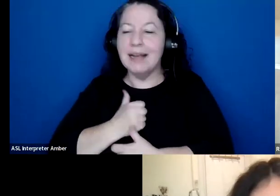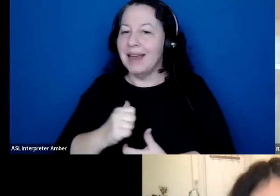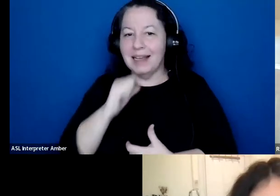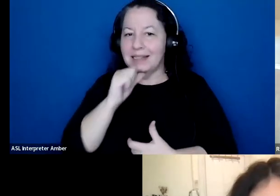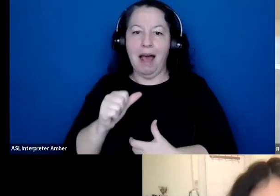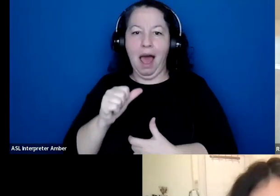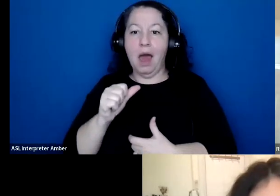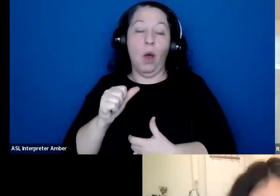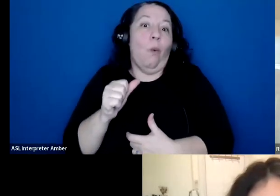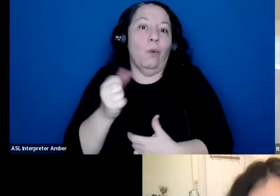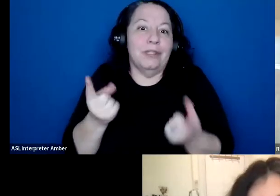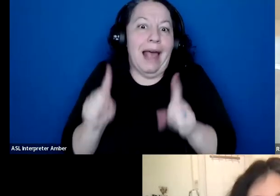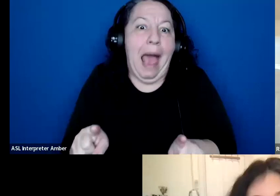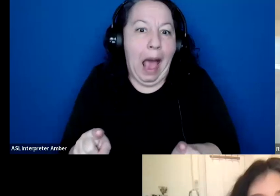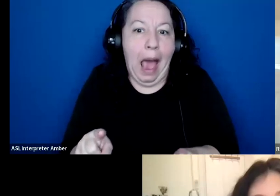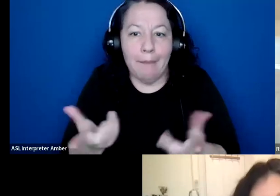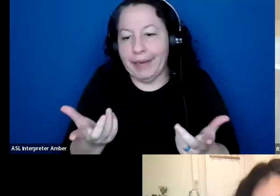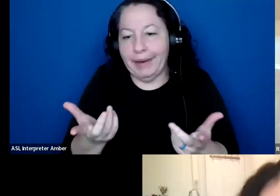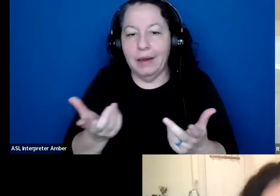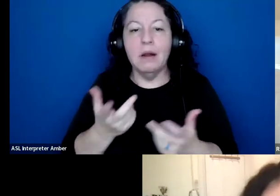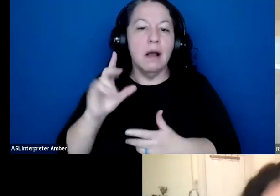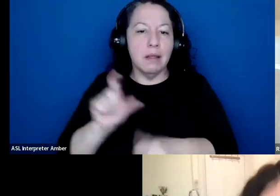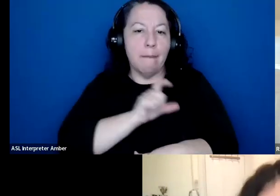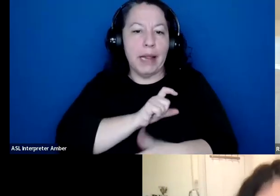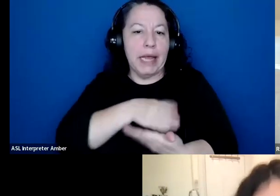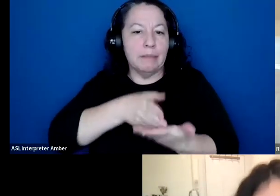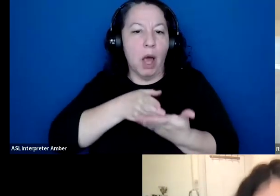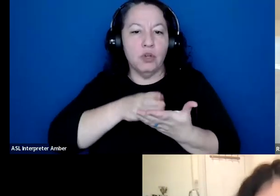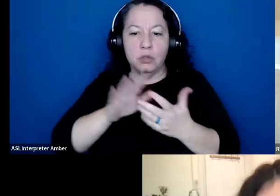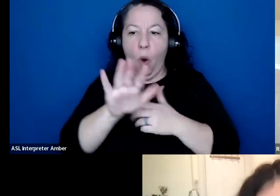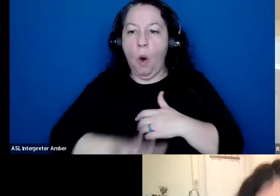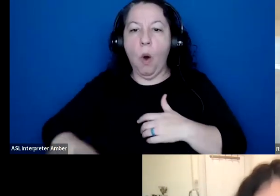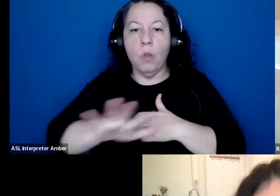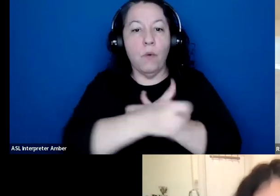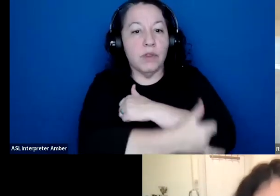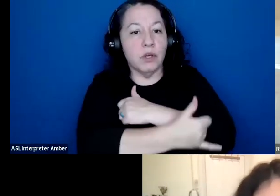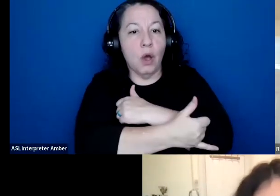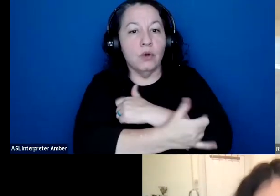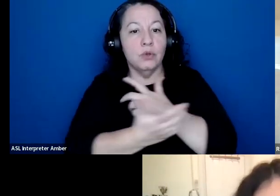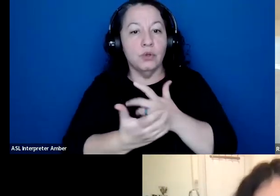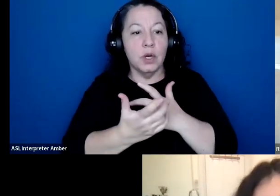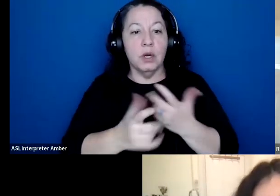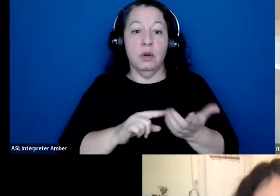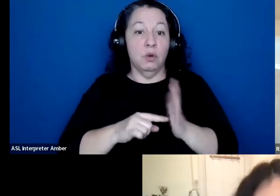that police budgets around the country mirror that of the U.S. military at the federal level.